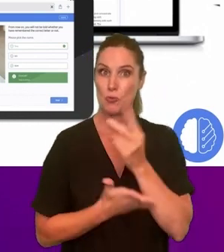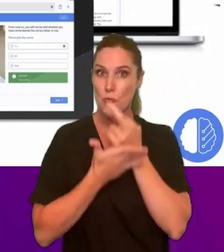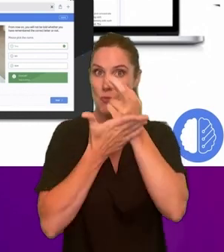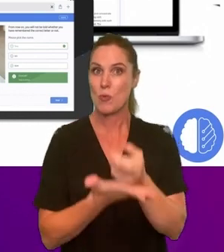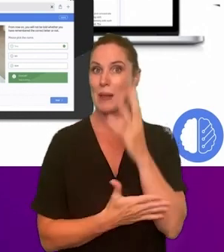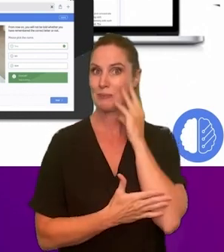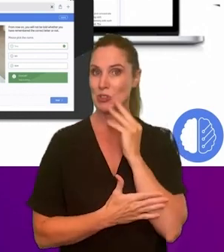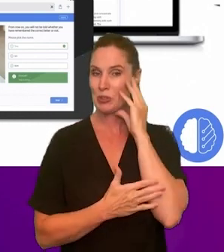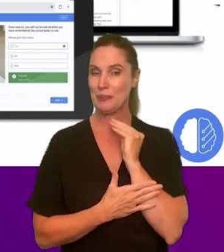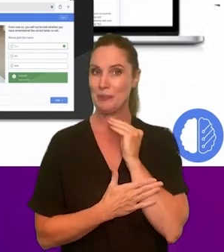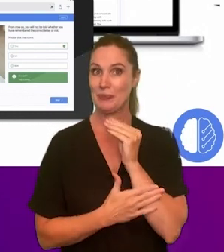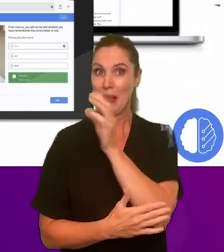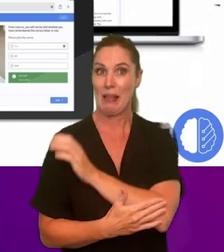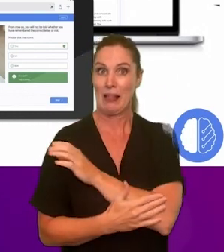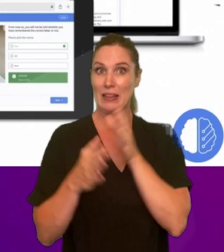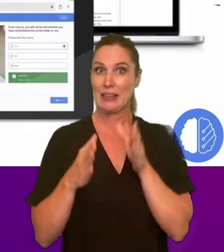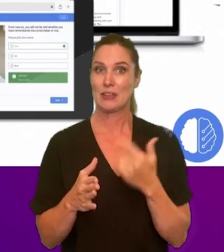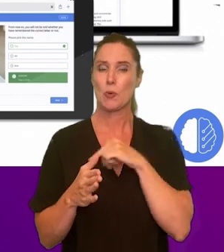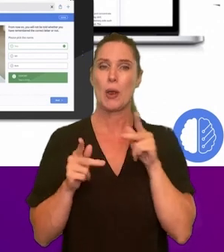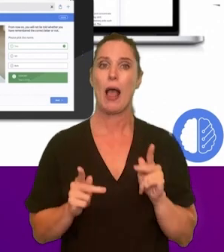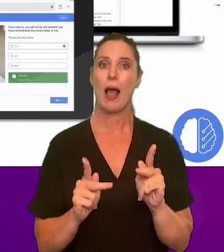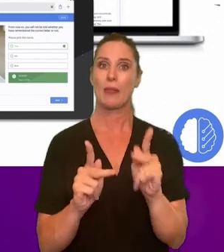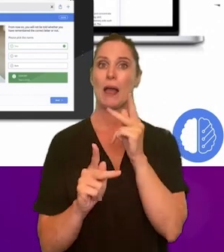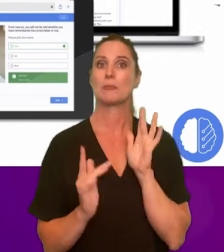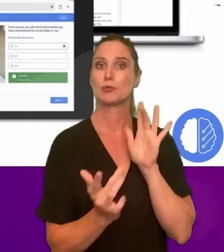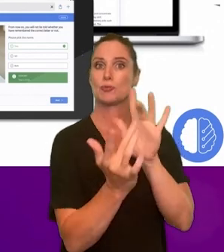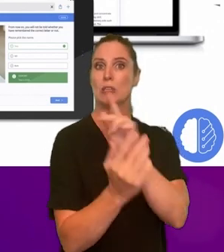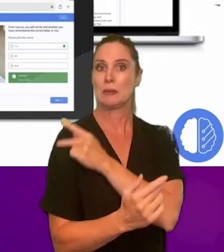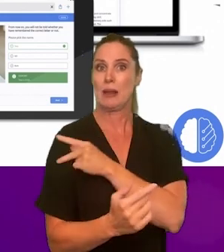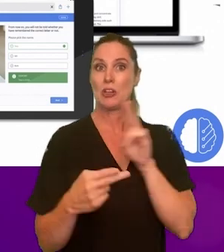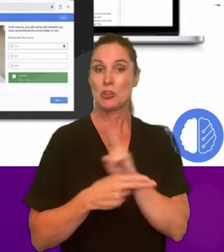For clinicians, we allow them to reach patients from anywhere using telehealth